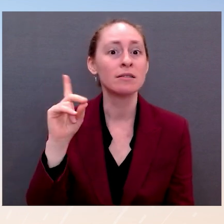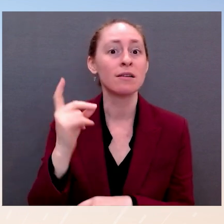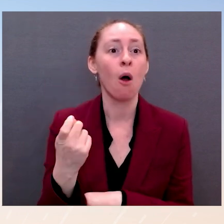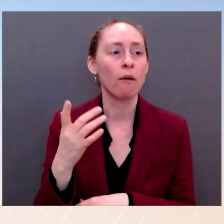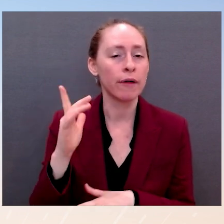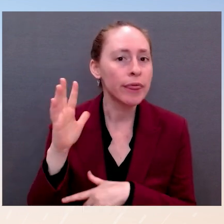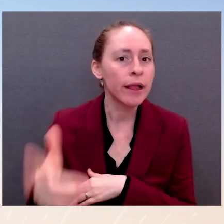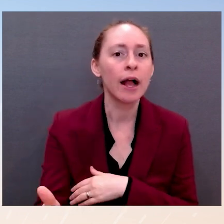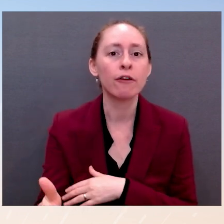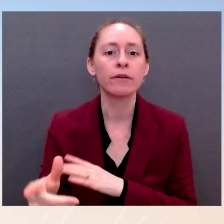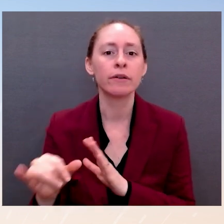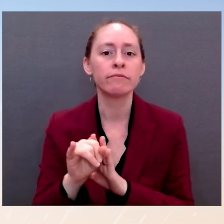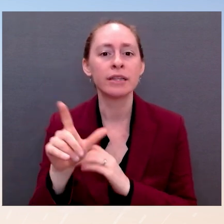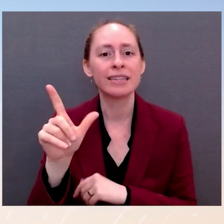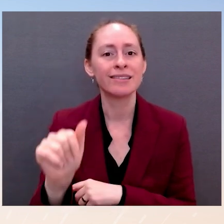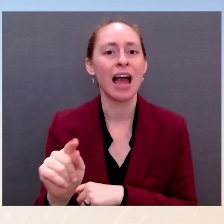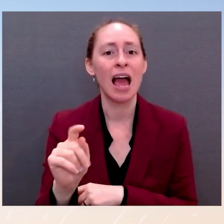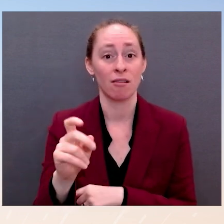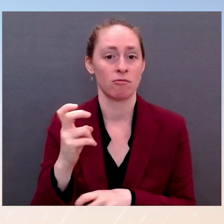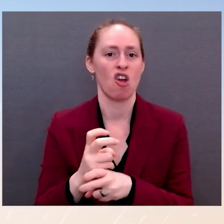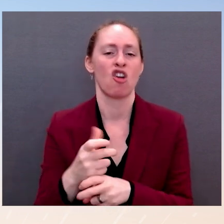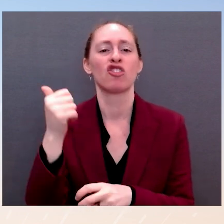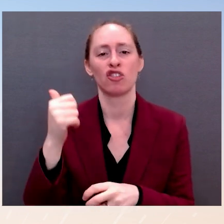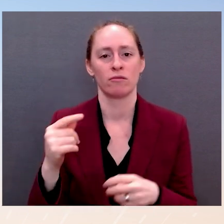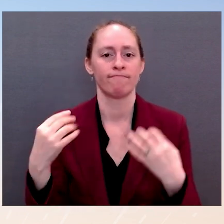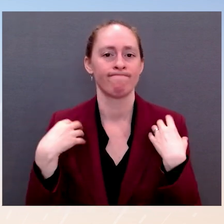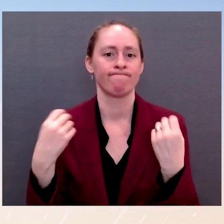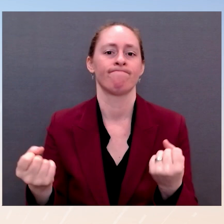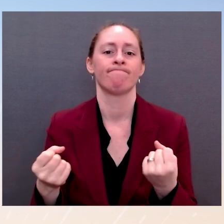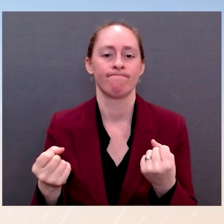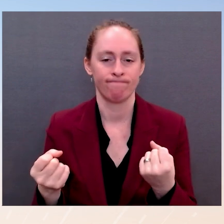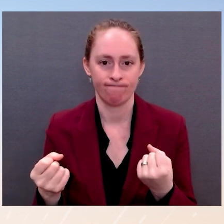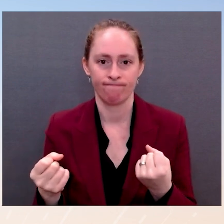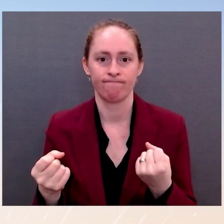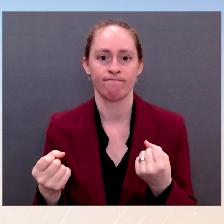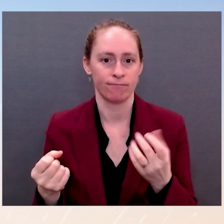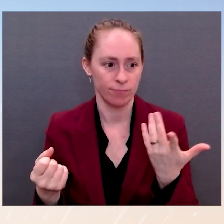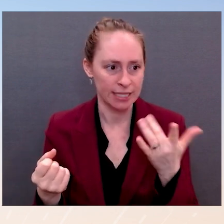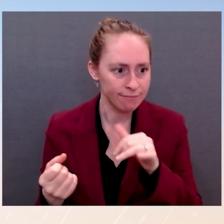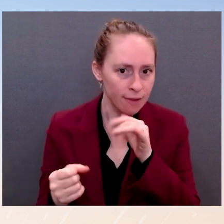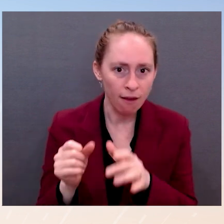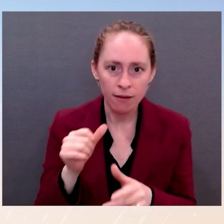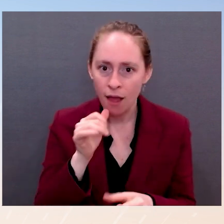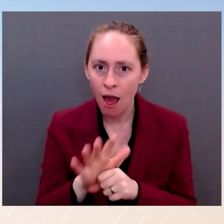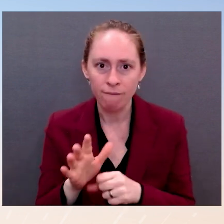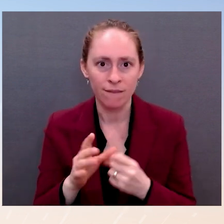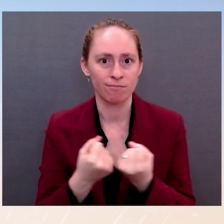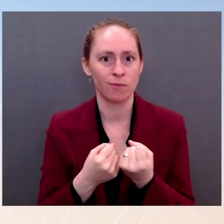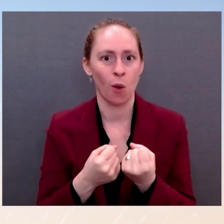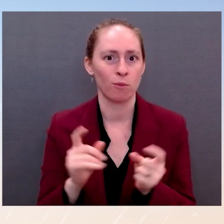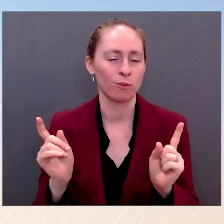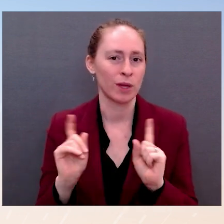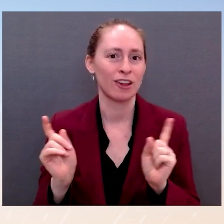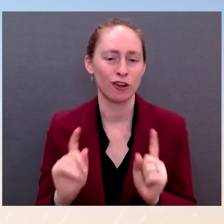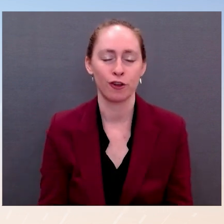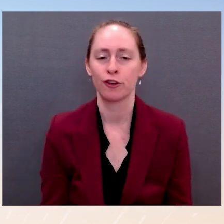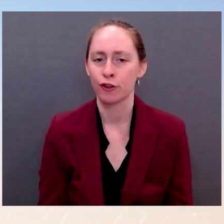And it's so hard to recover at that point, especially if you don't have all the support systems that I did. The thing that I'll never forget